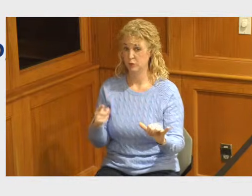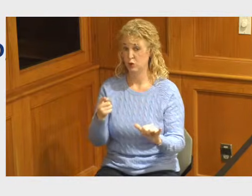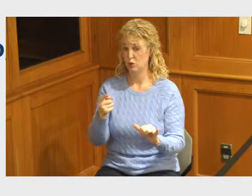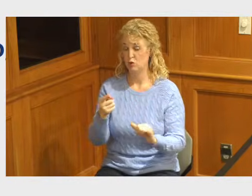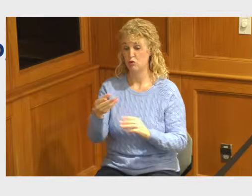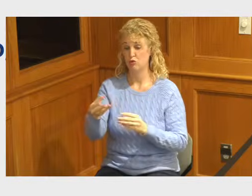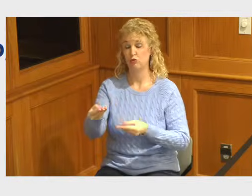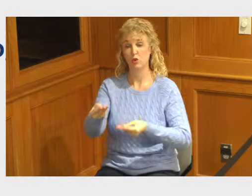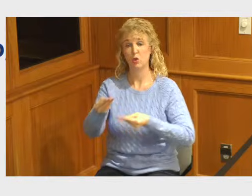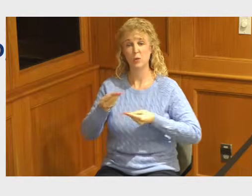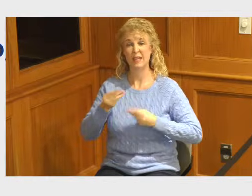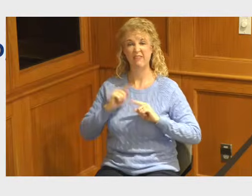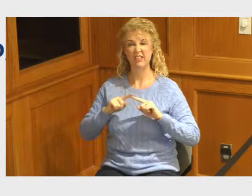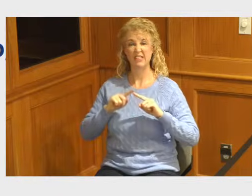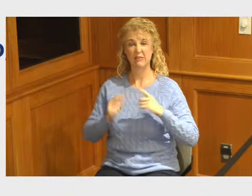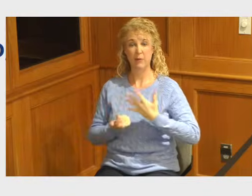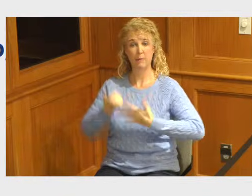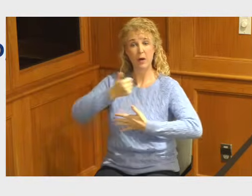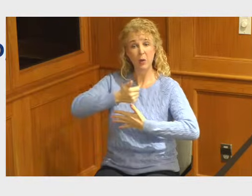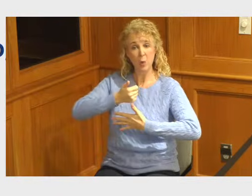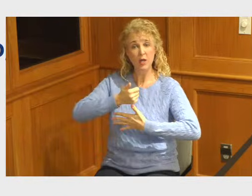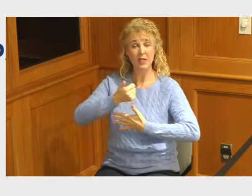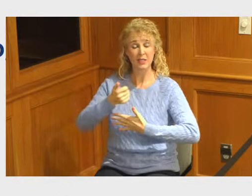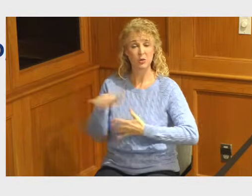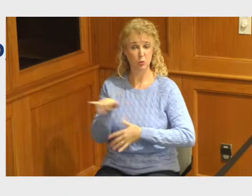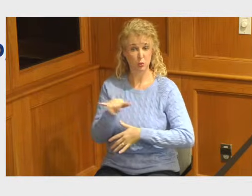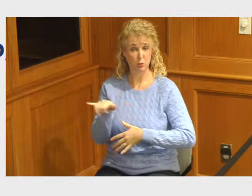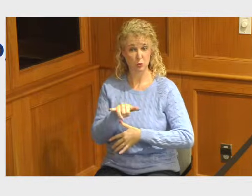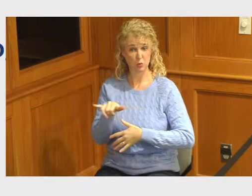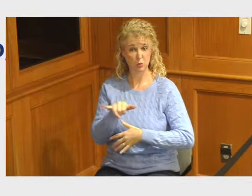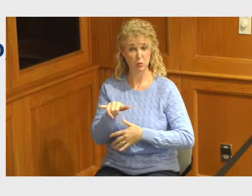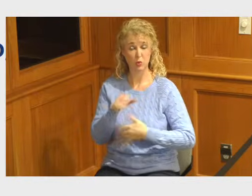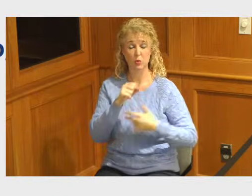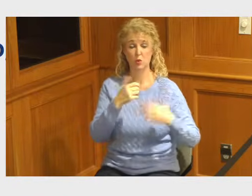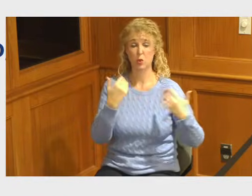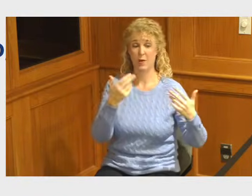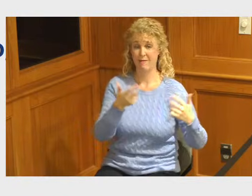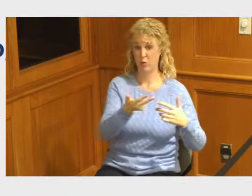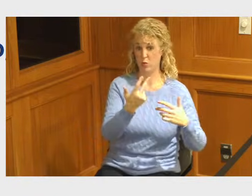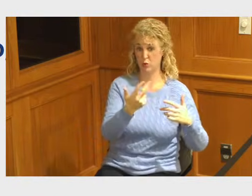and also there were priorities in the contract. So in addition to those three cate three big buckets